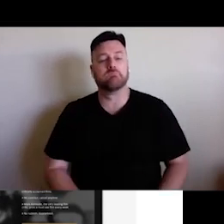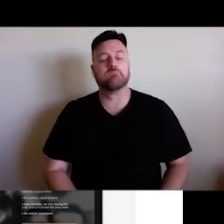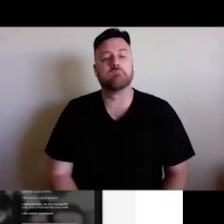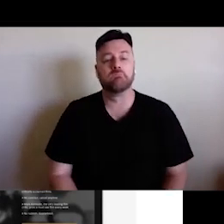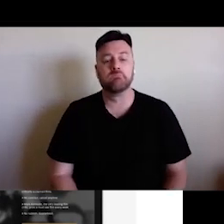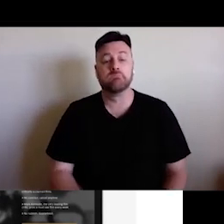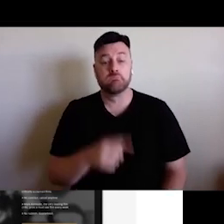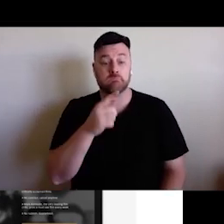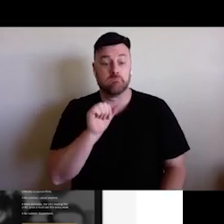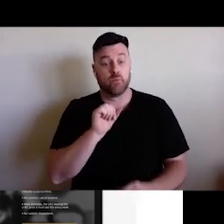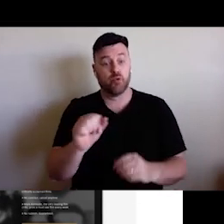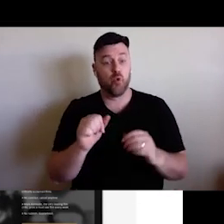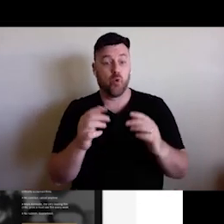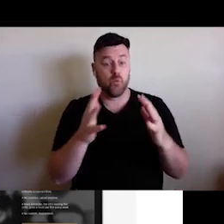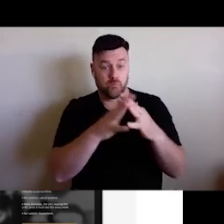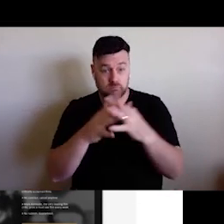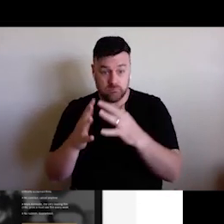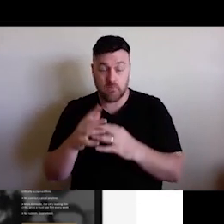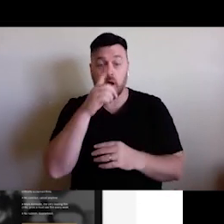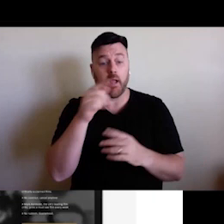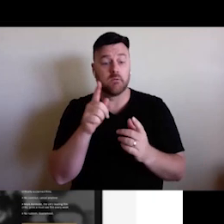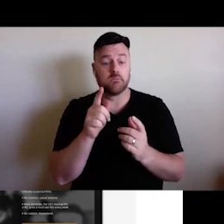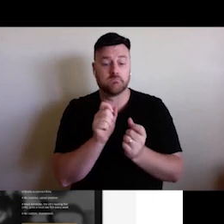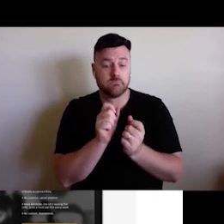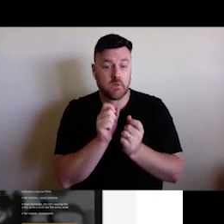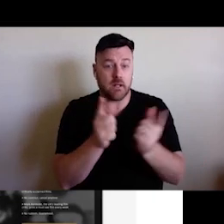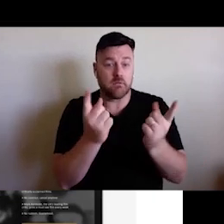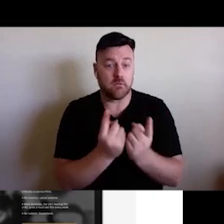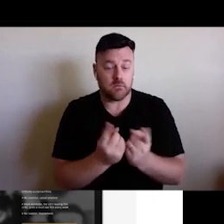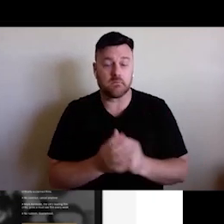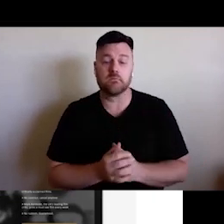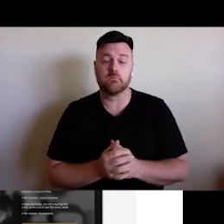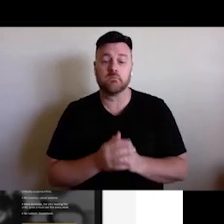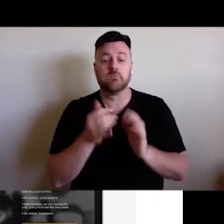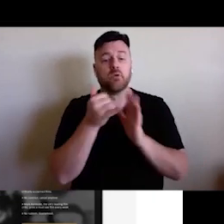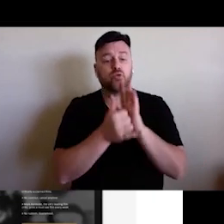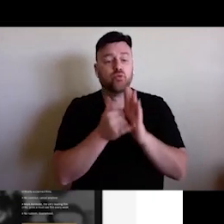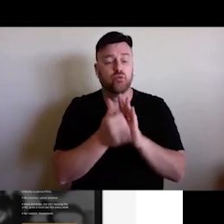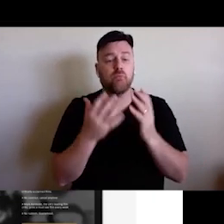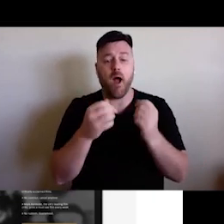your YouTube page - YouTube works with products like T-Spring, and